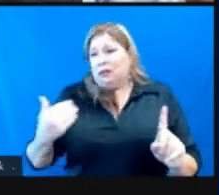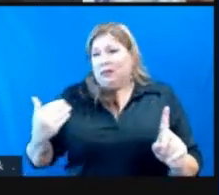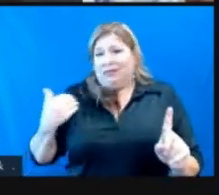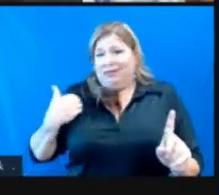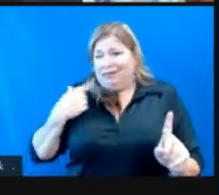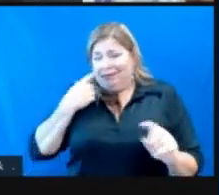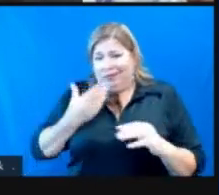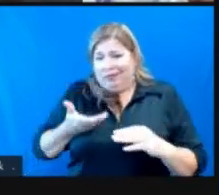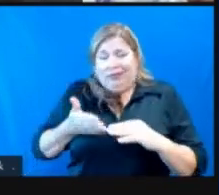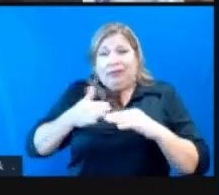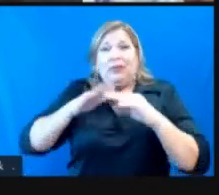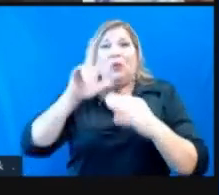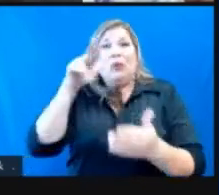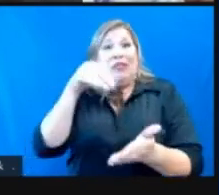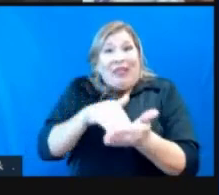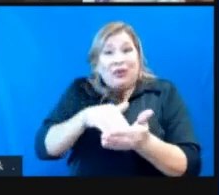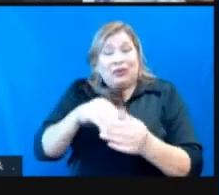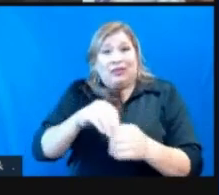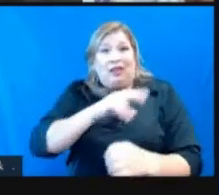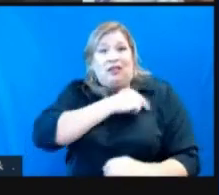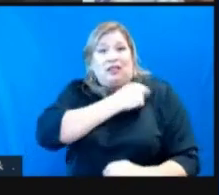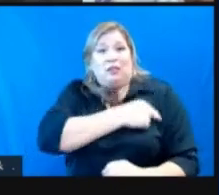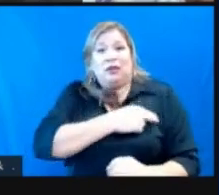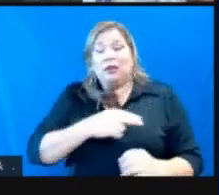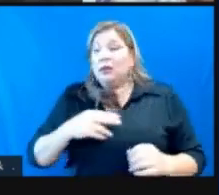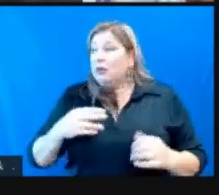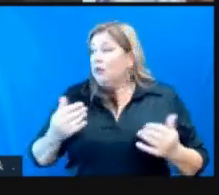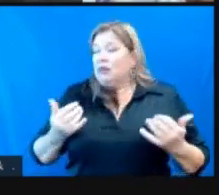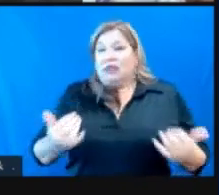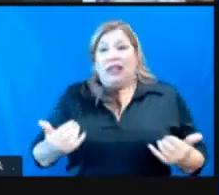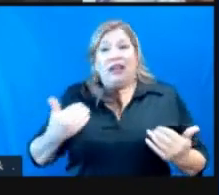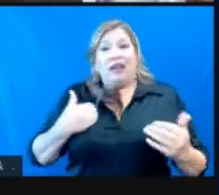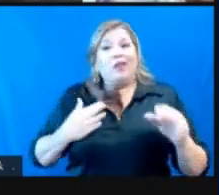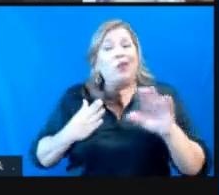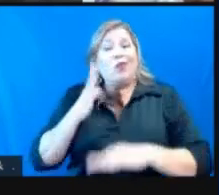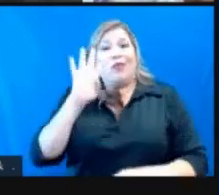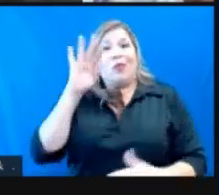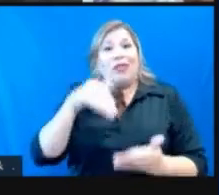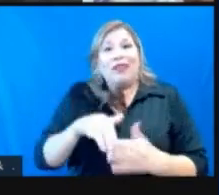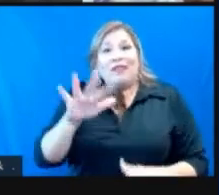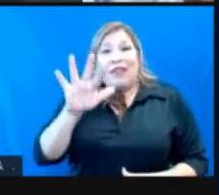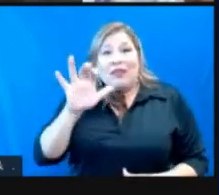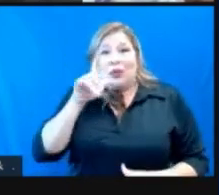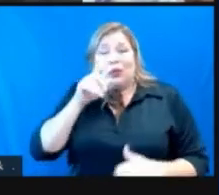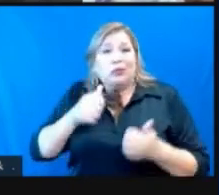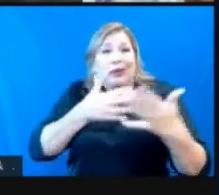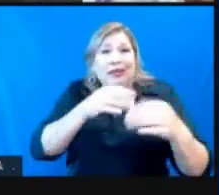the state. Today, over 4500 R I C U capacity. One of our most precious